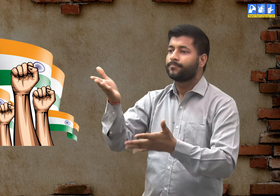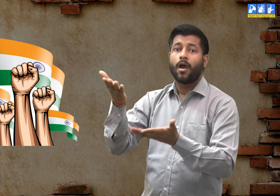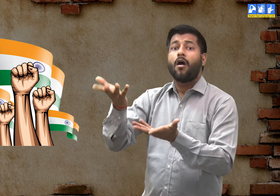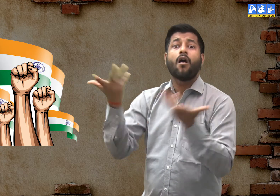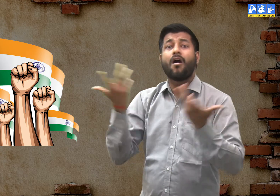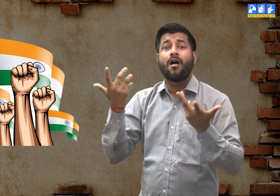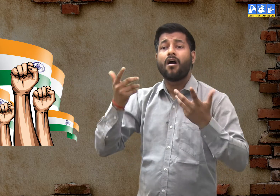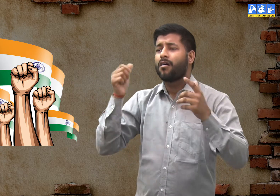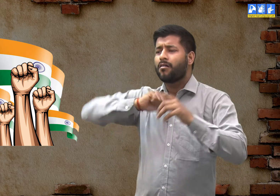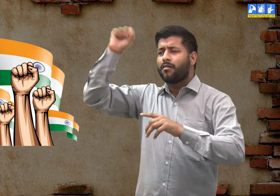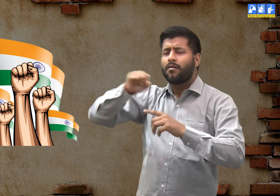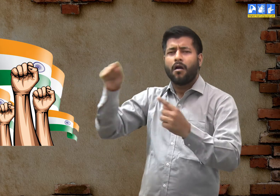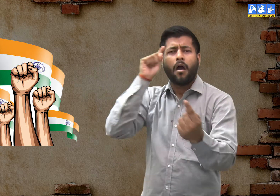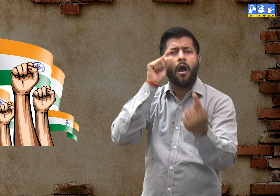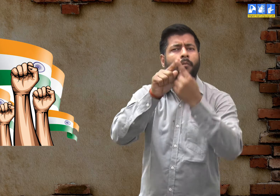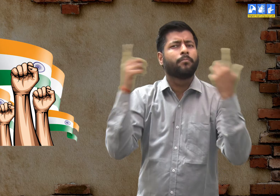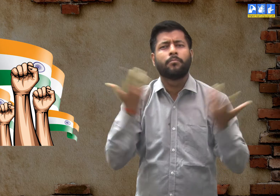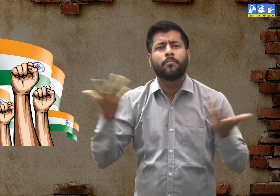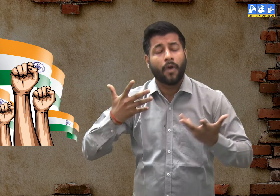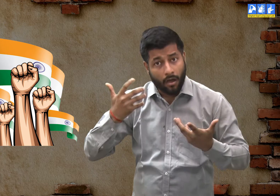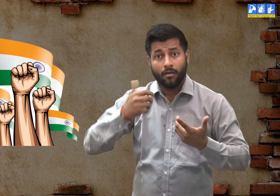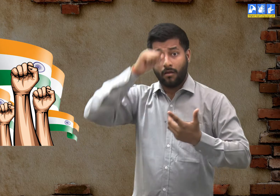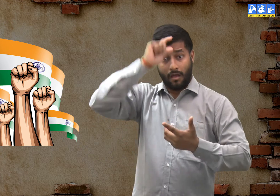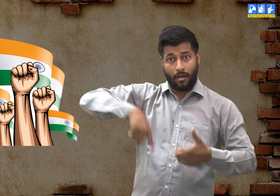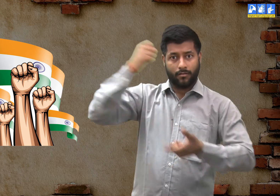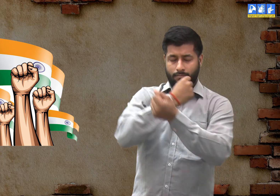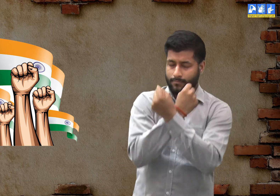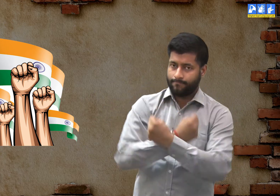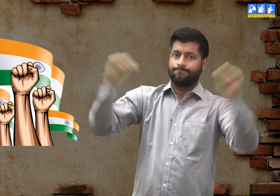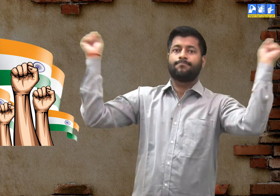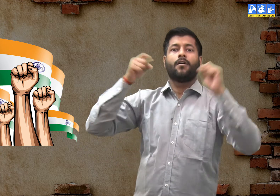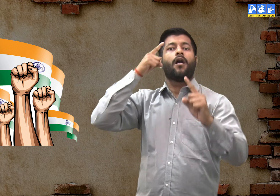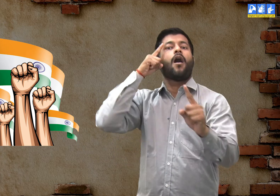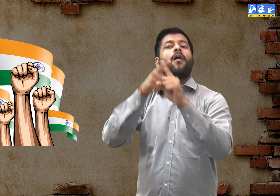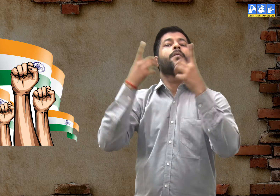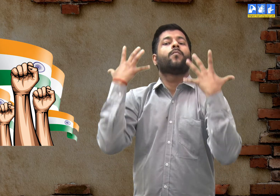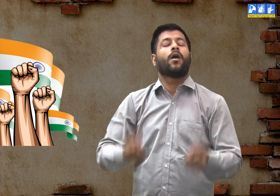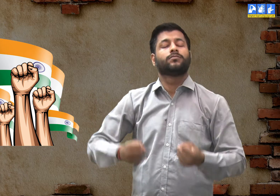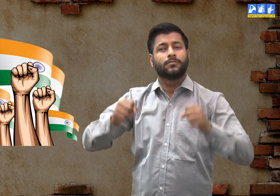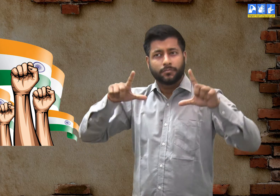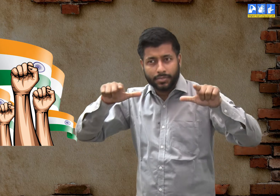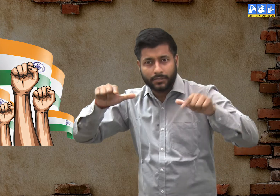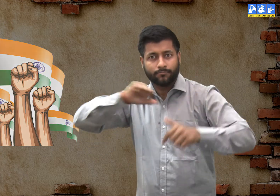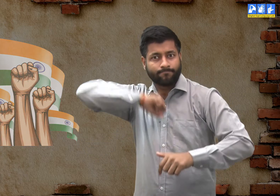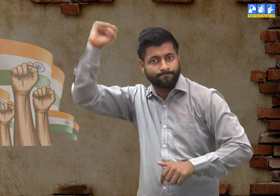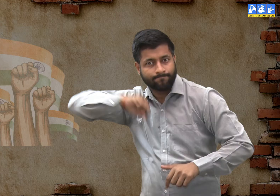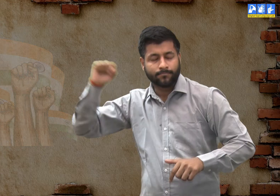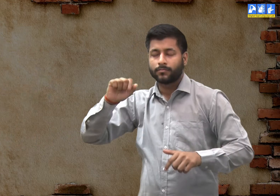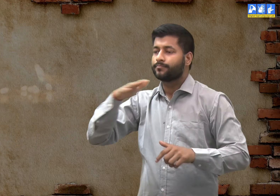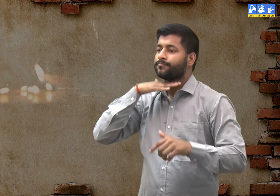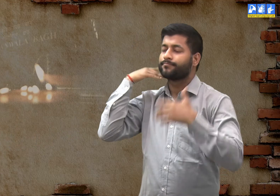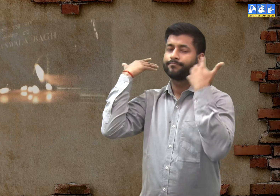hundreds of unnamed and unadorned patriots. It is a monument to the historic struggle for independence.